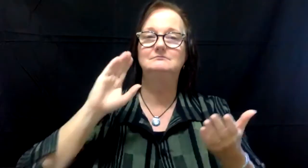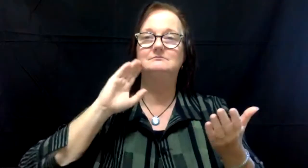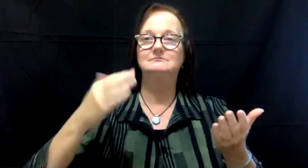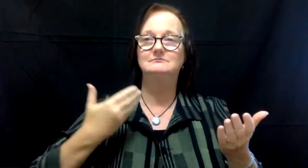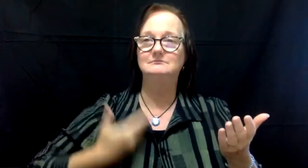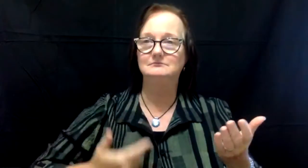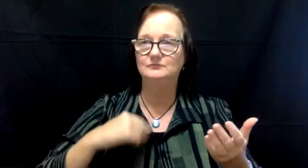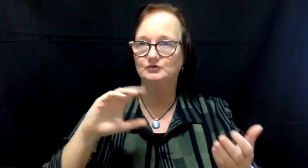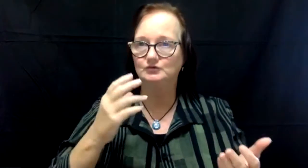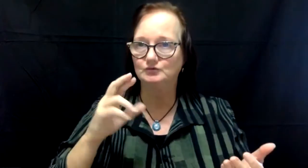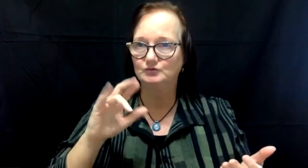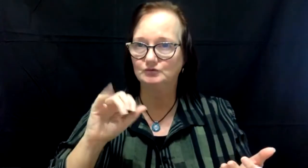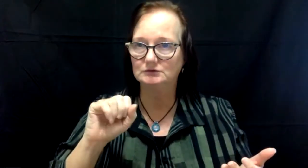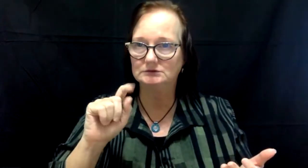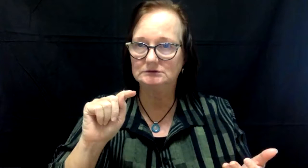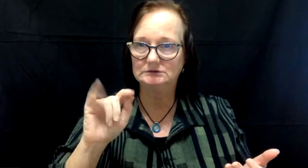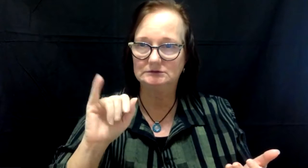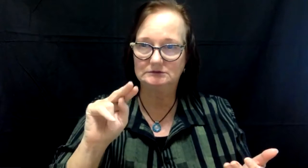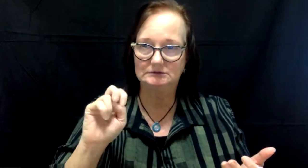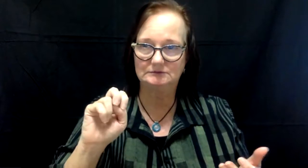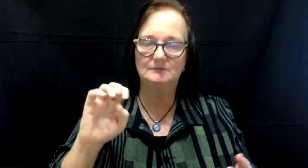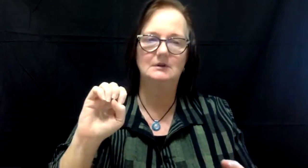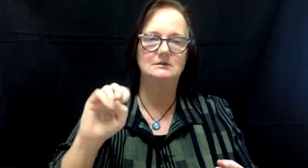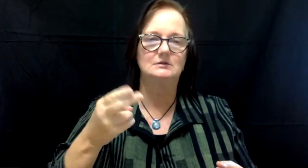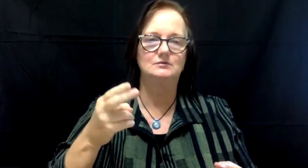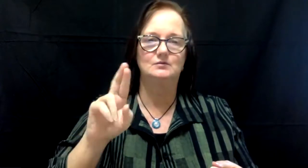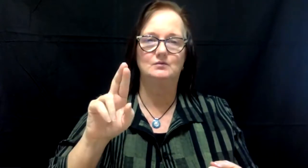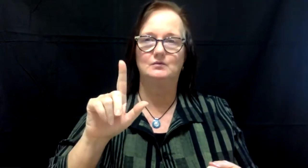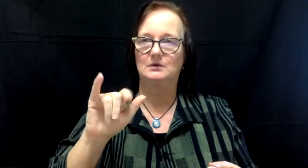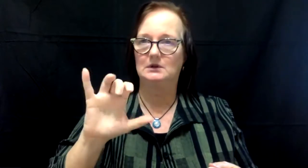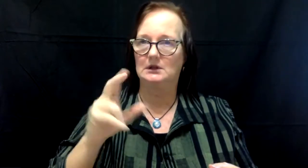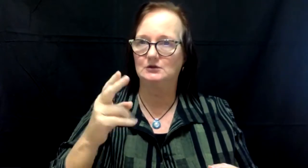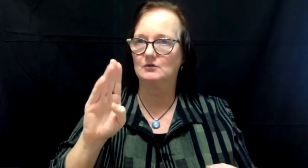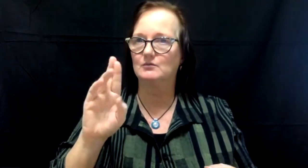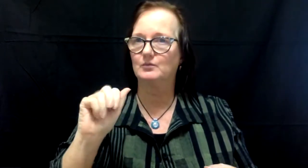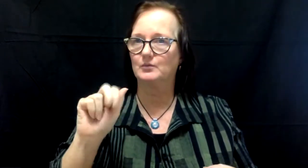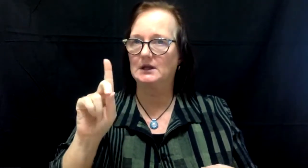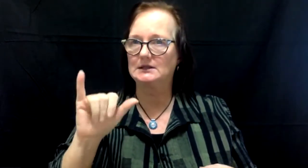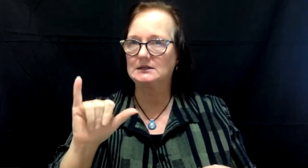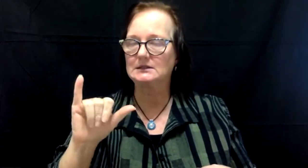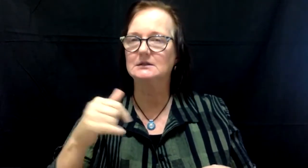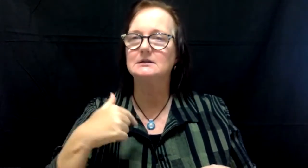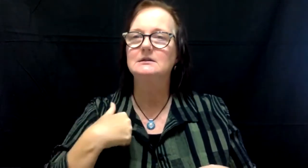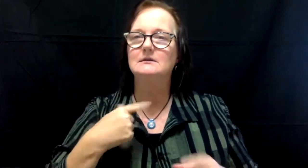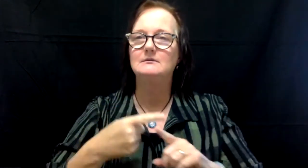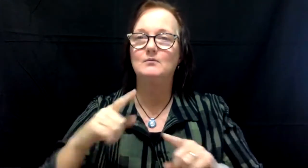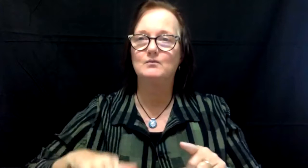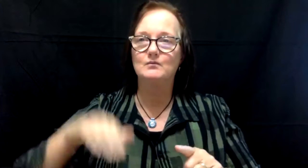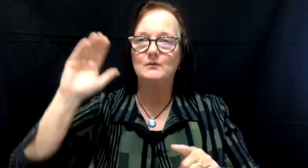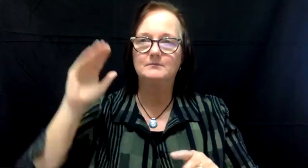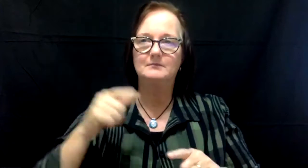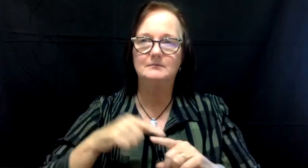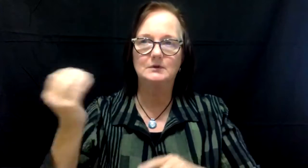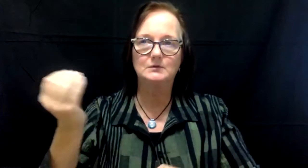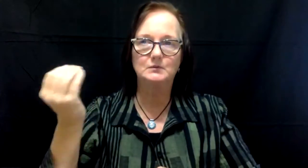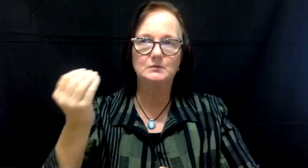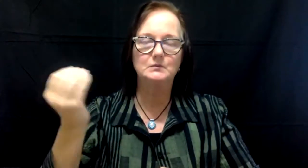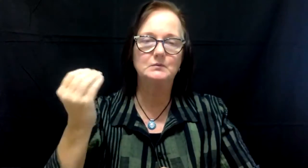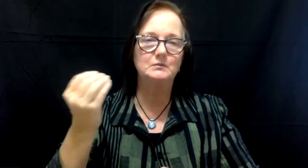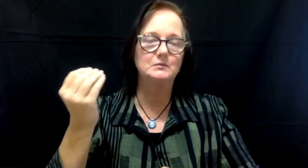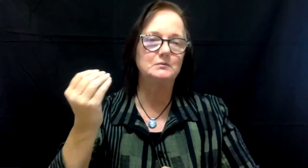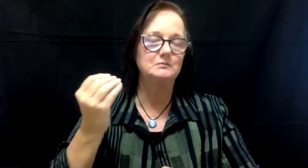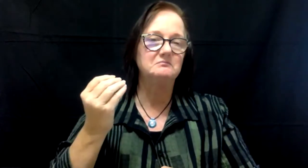Hello, I'm Christine Ehrlich-Brady and I grew up in Ontario.